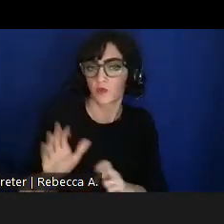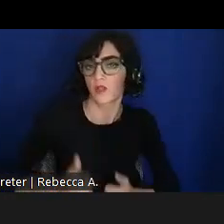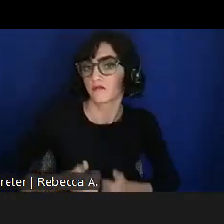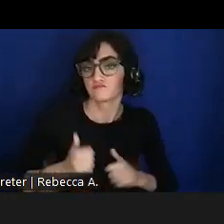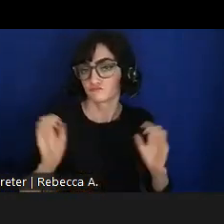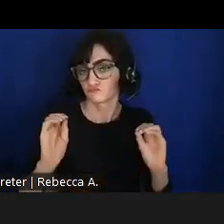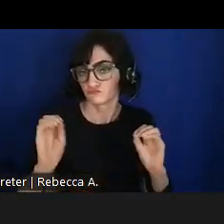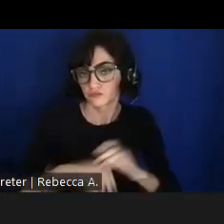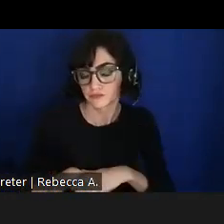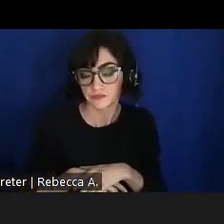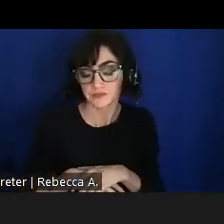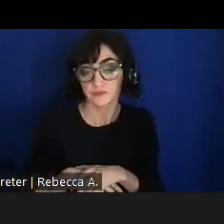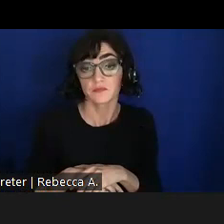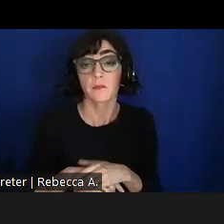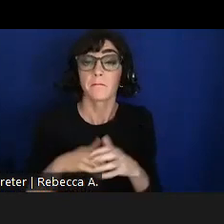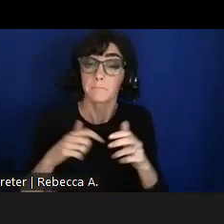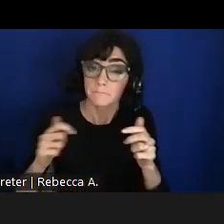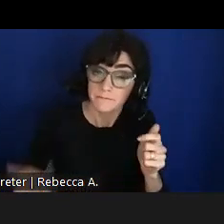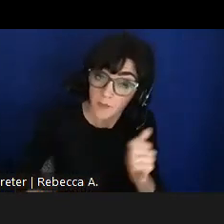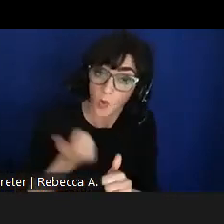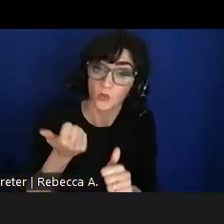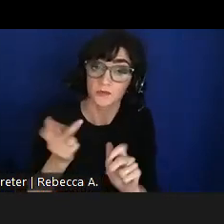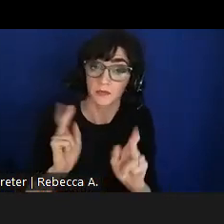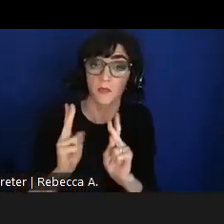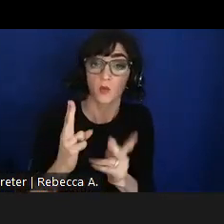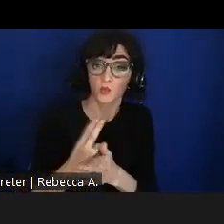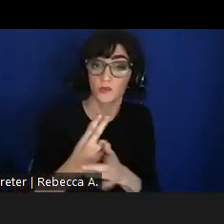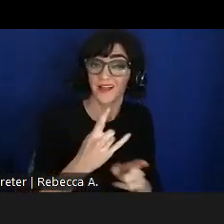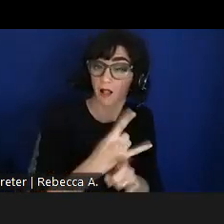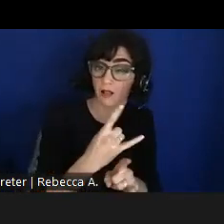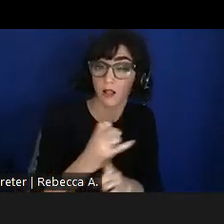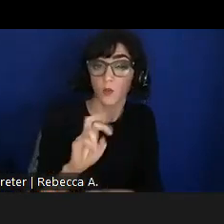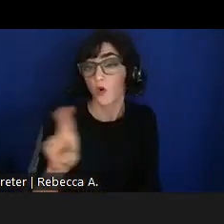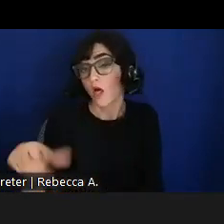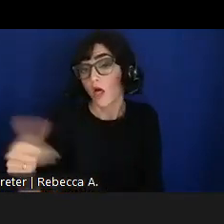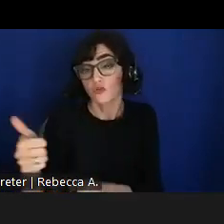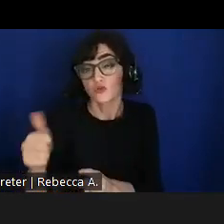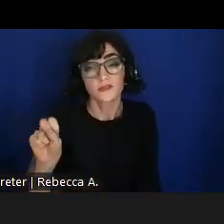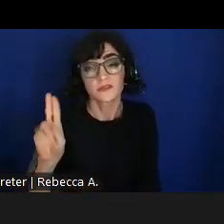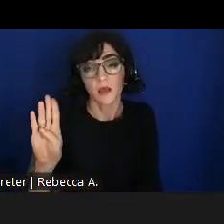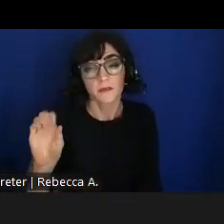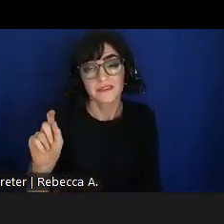use alcohol and other substances use them in a way that don't cause problems in their